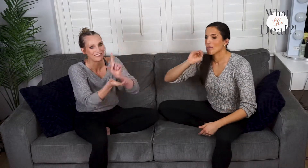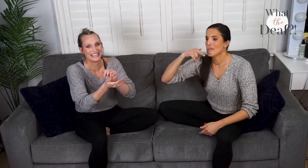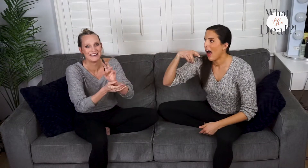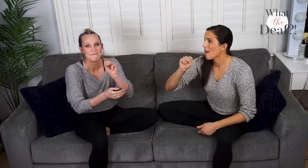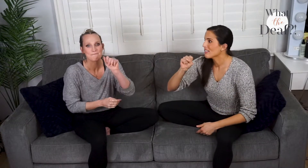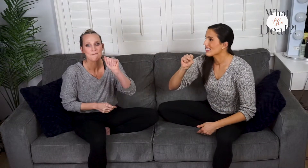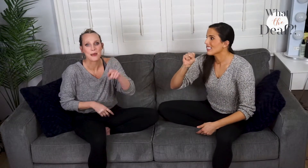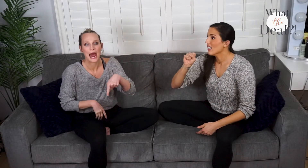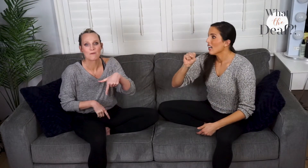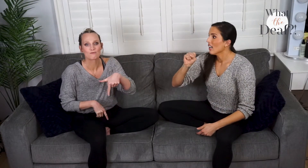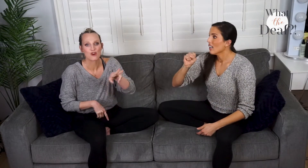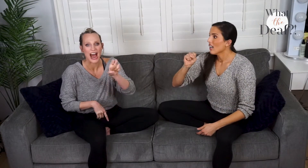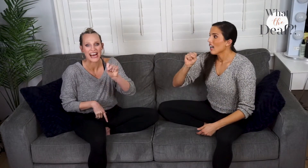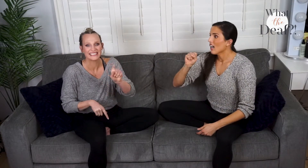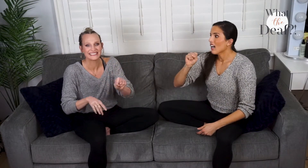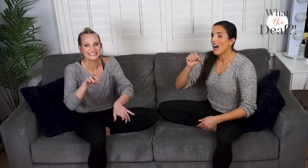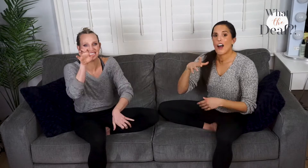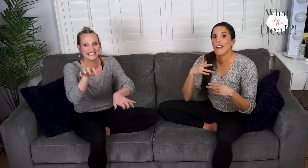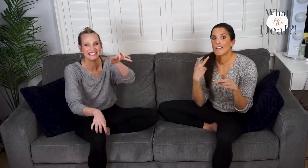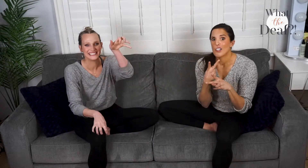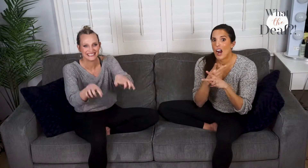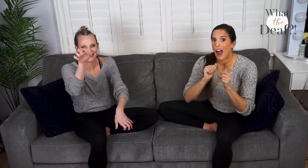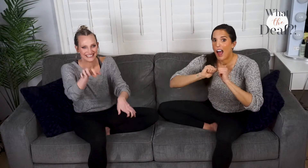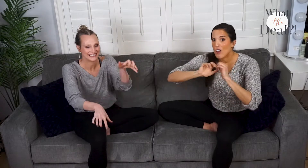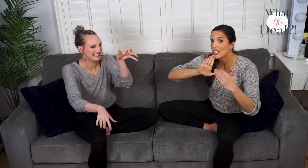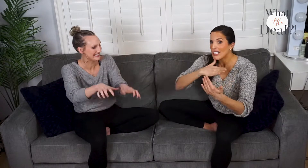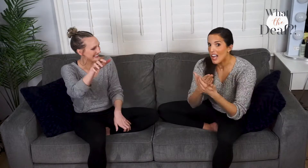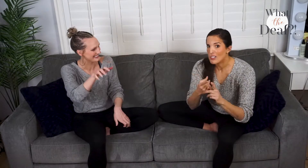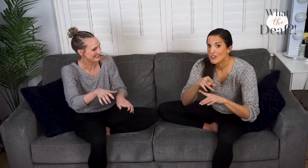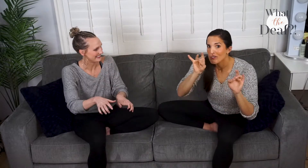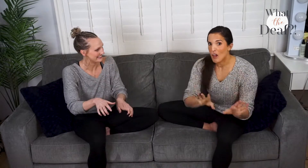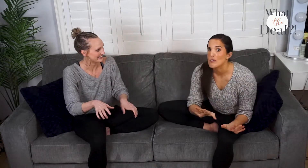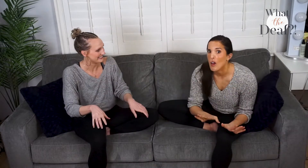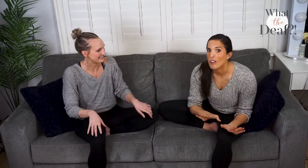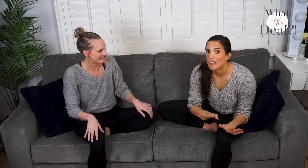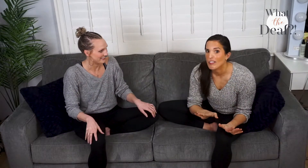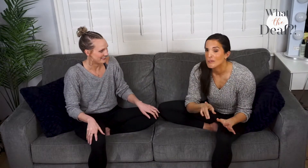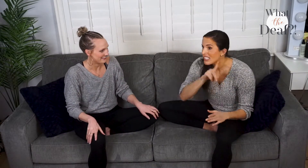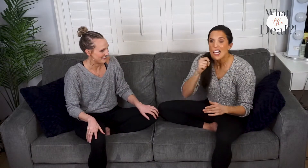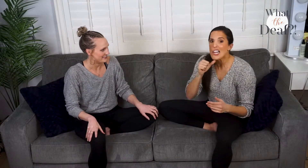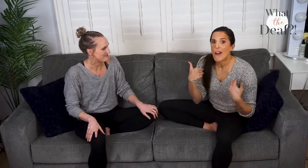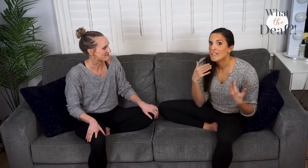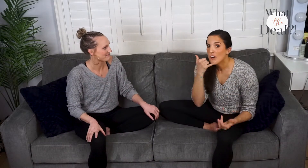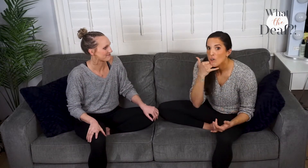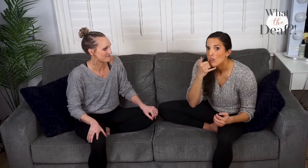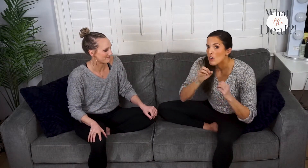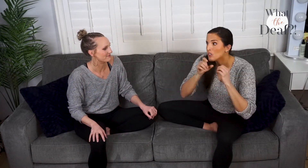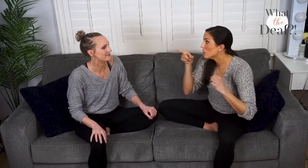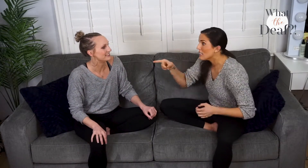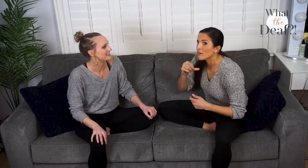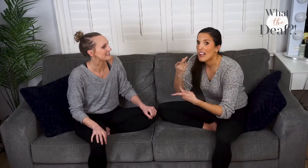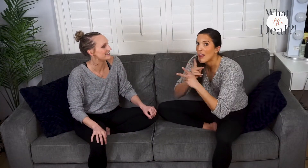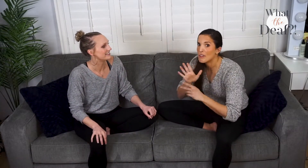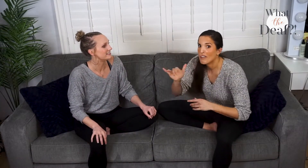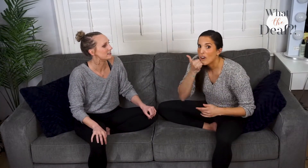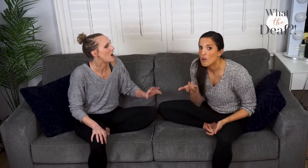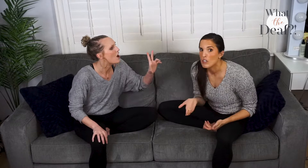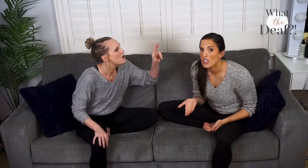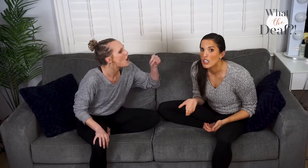Your mom had to print out a MapQuest and figure out how to get to my volleyball practice because I didn't have a phone. Carly wouldn't let me borrow her phone.